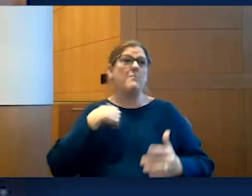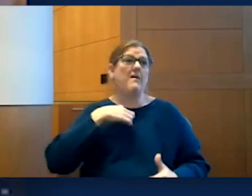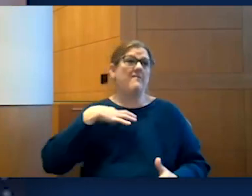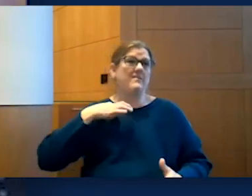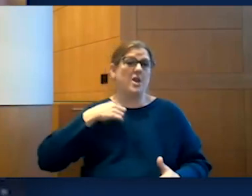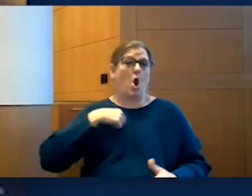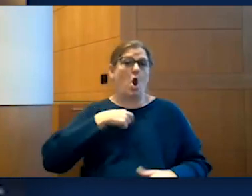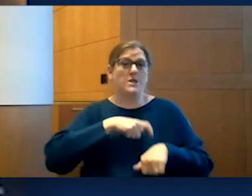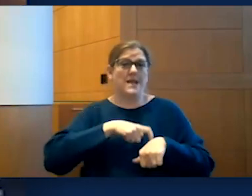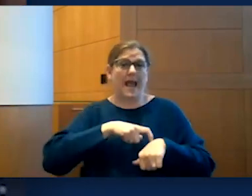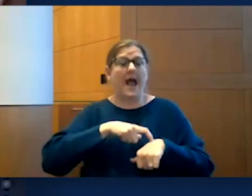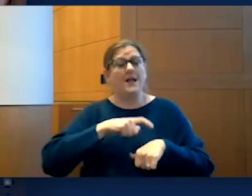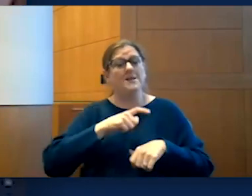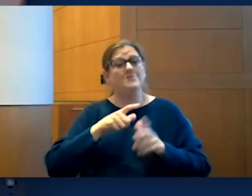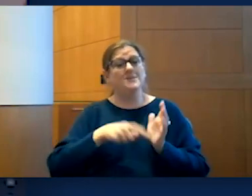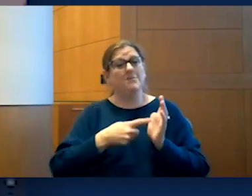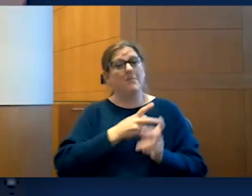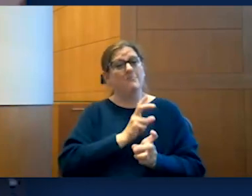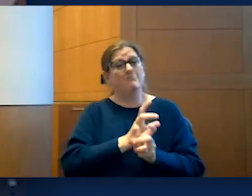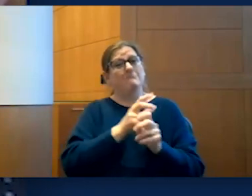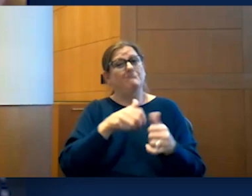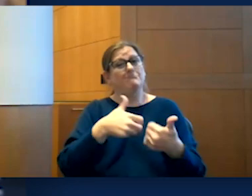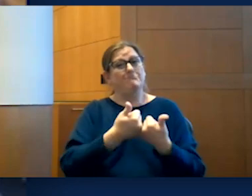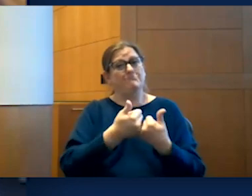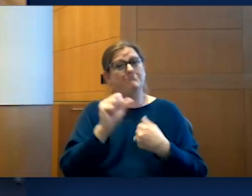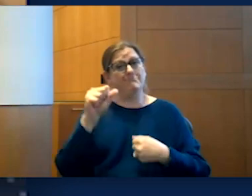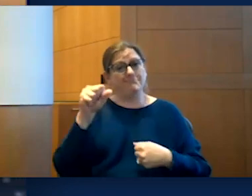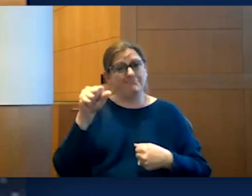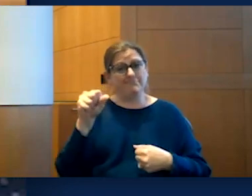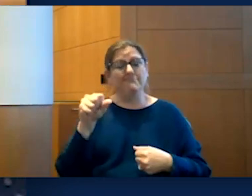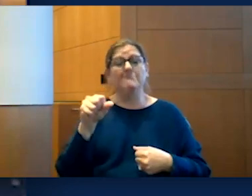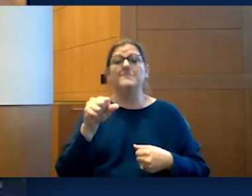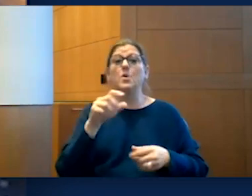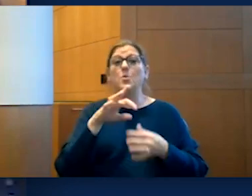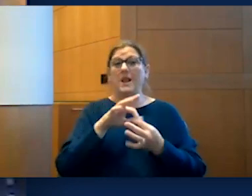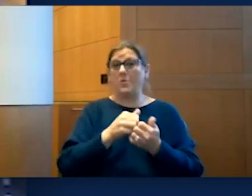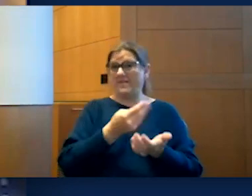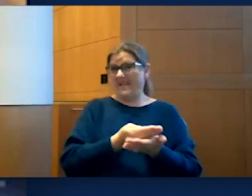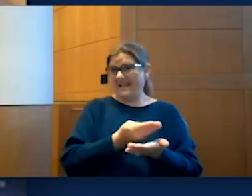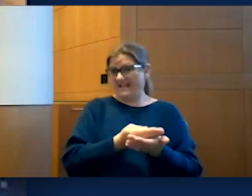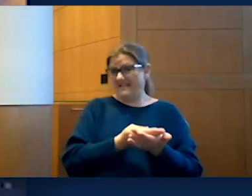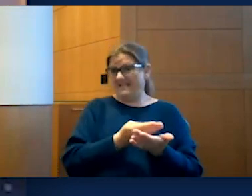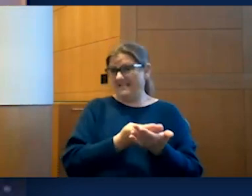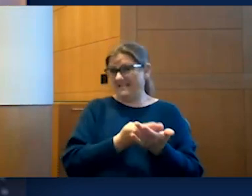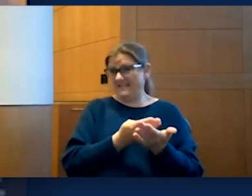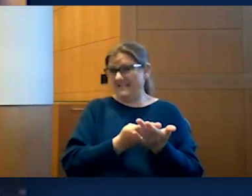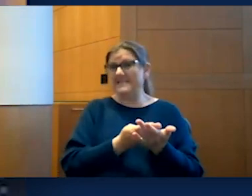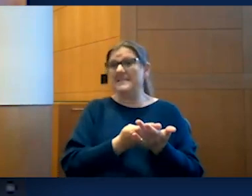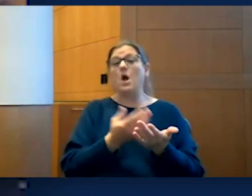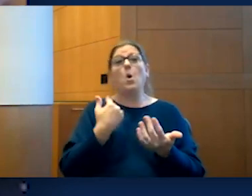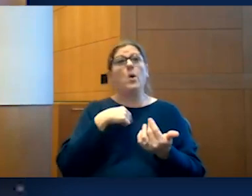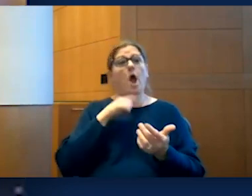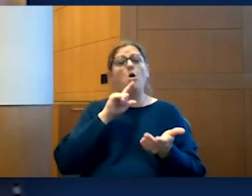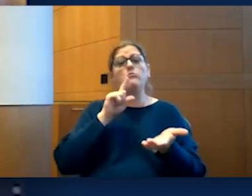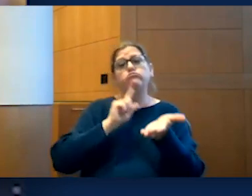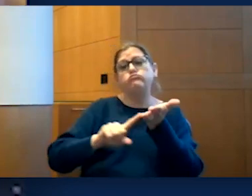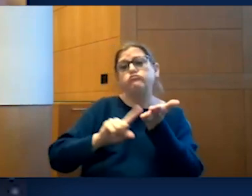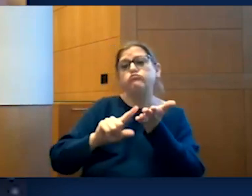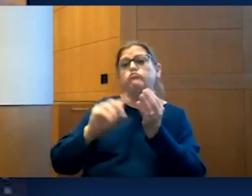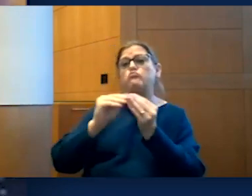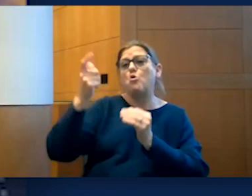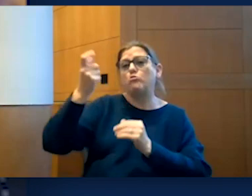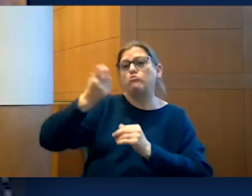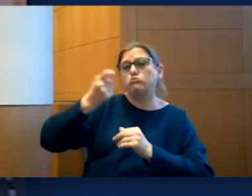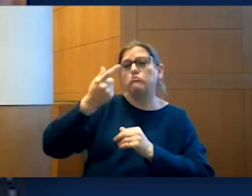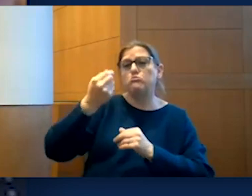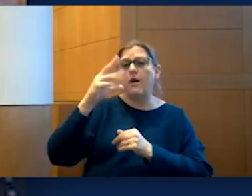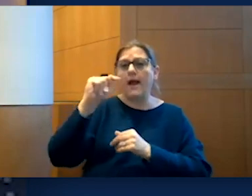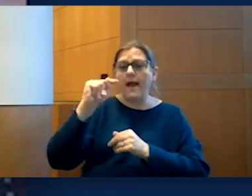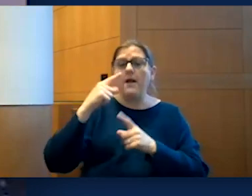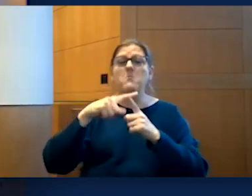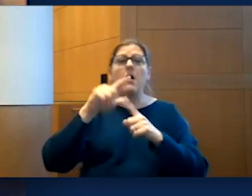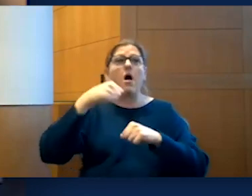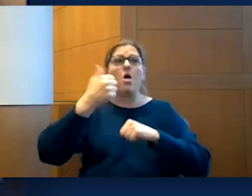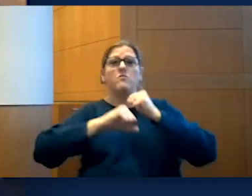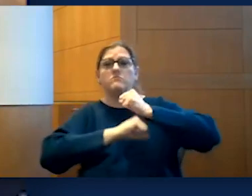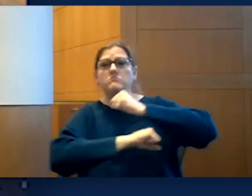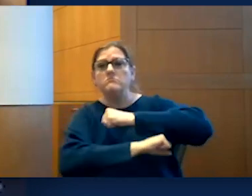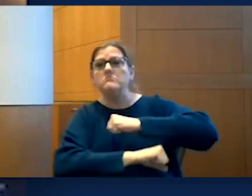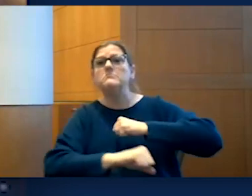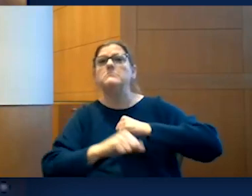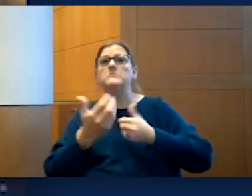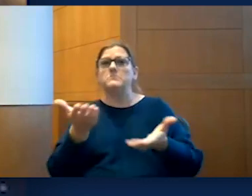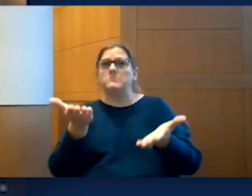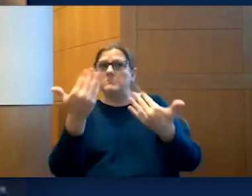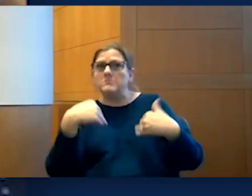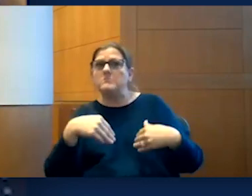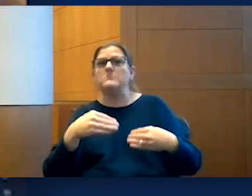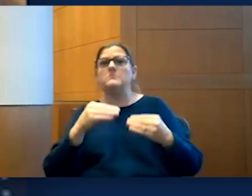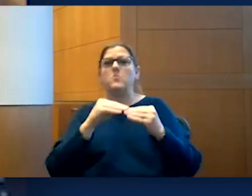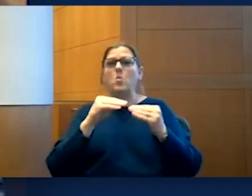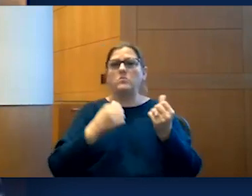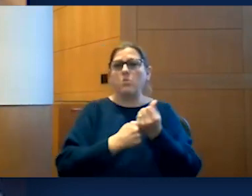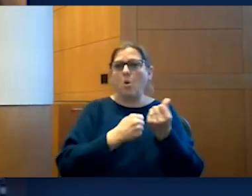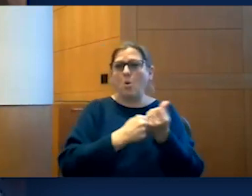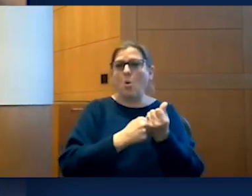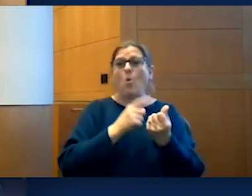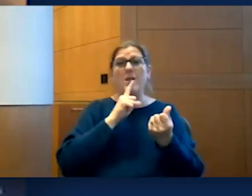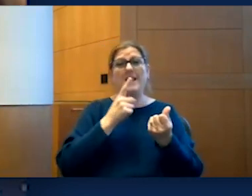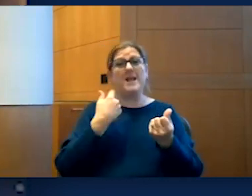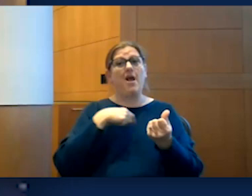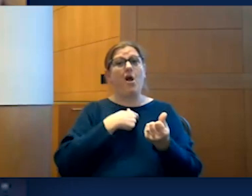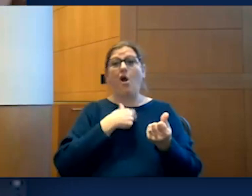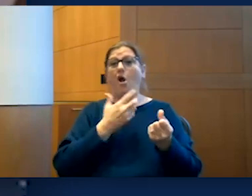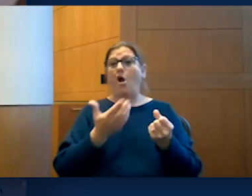As for financial, we are looking into grants and other foundations, trying to get some support. Our biggest thing is covering staffing. You know? We want to find some places -- we want to keep our staff around so we can provide these activities.